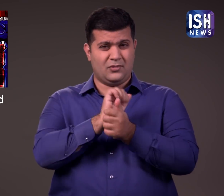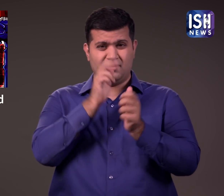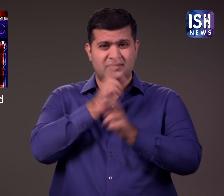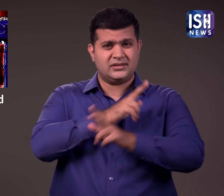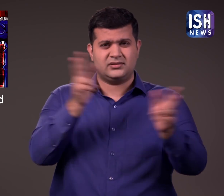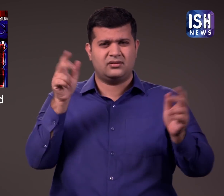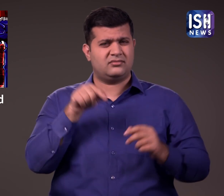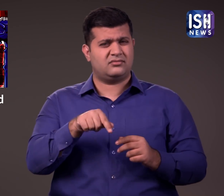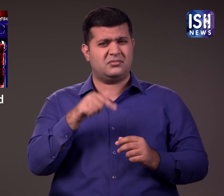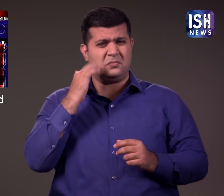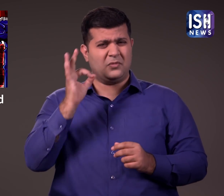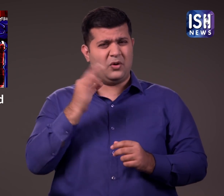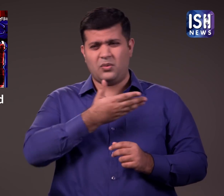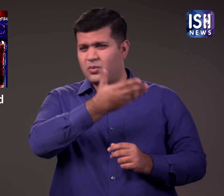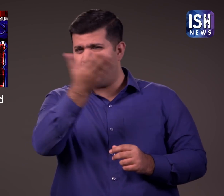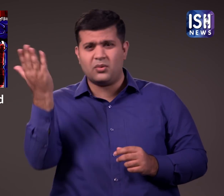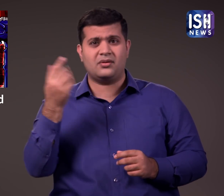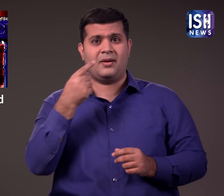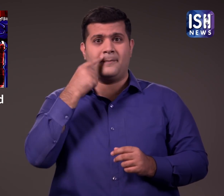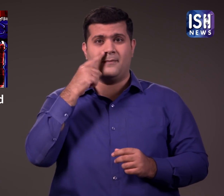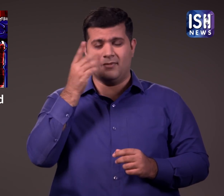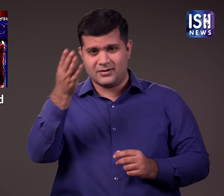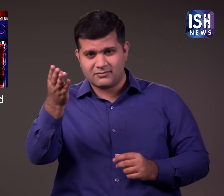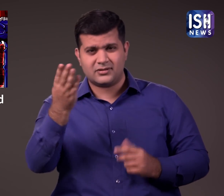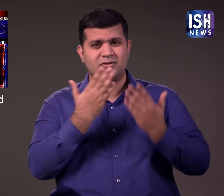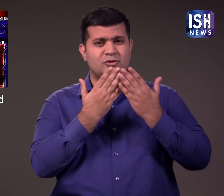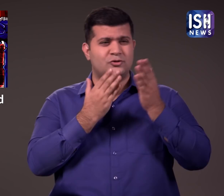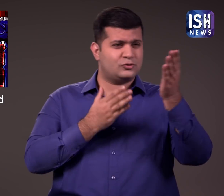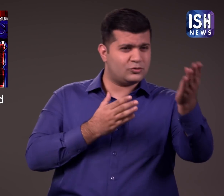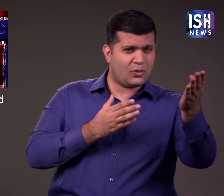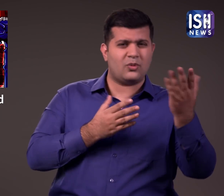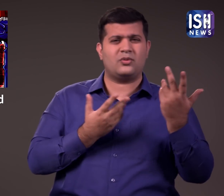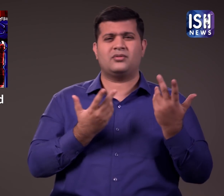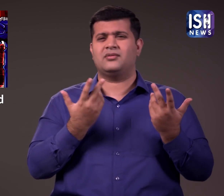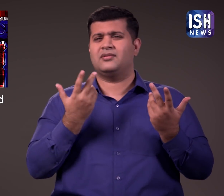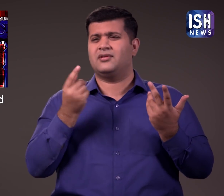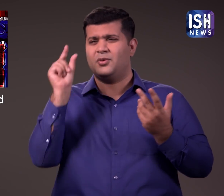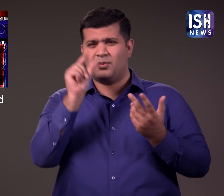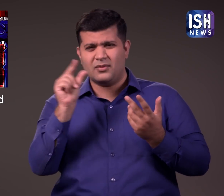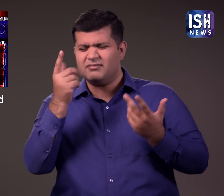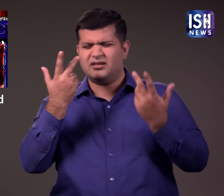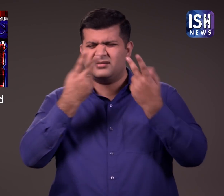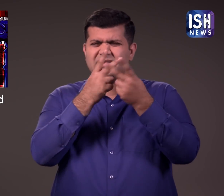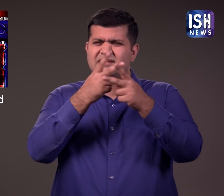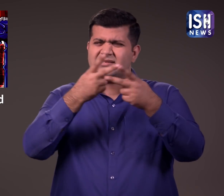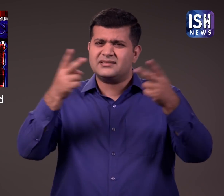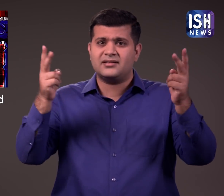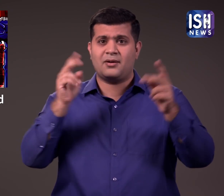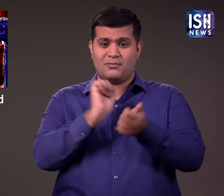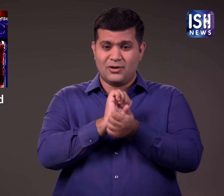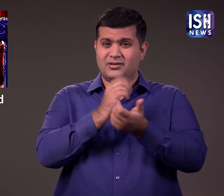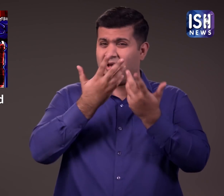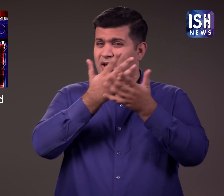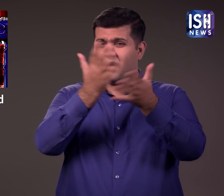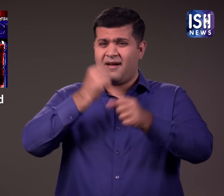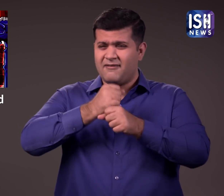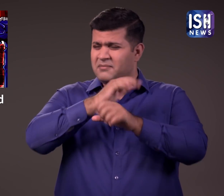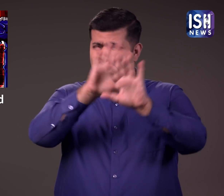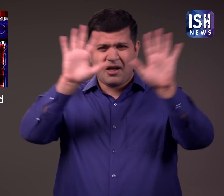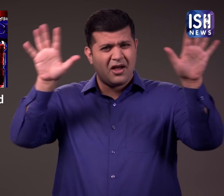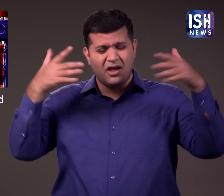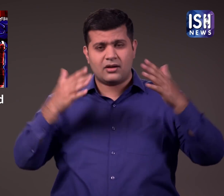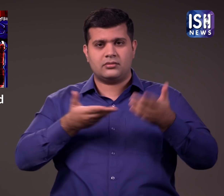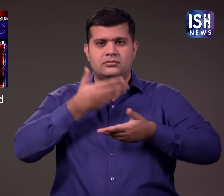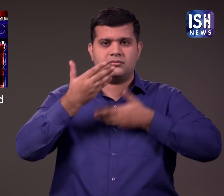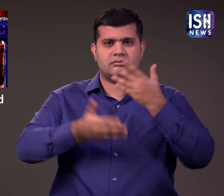The police said that parents, schools, universities, police, government, etc.